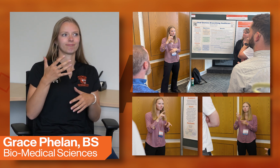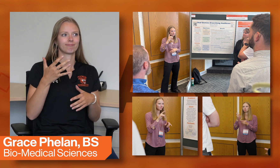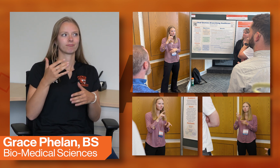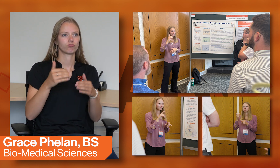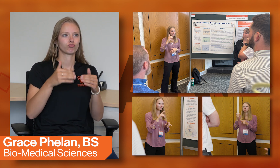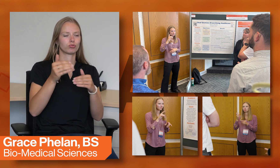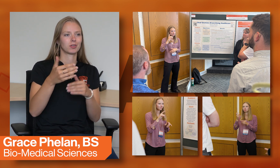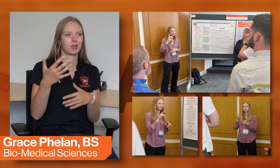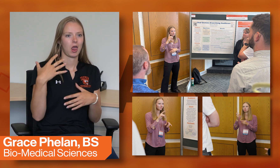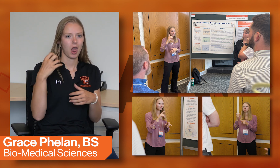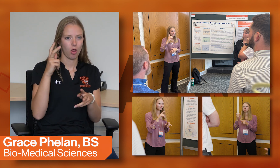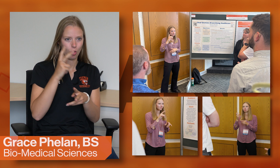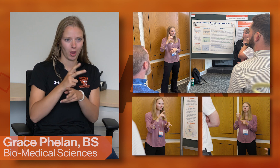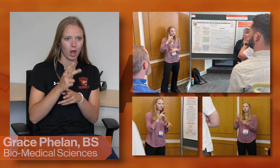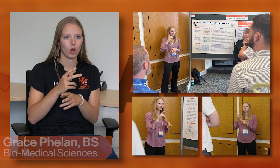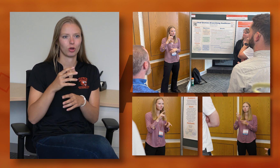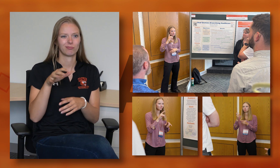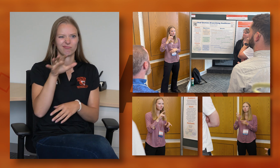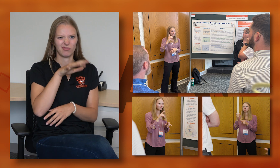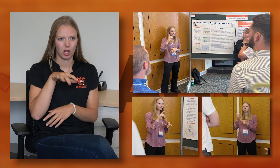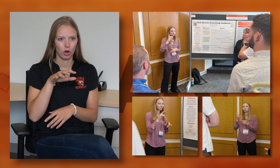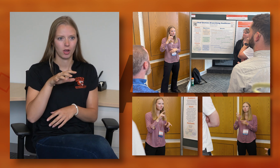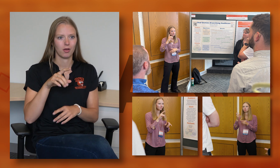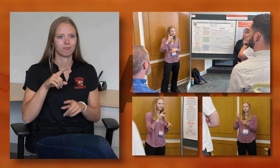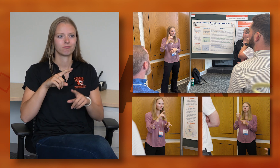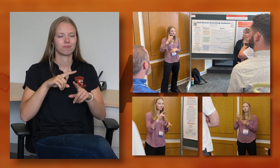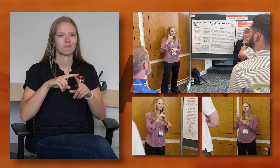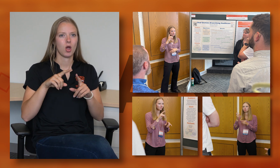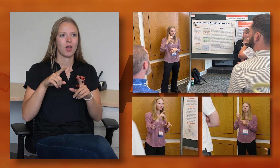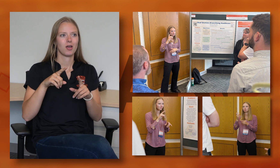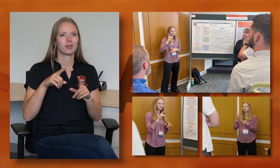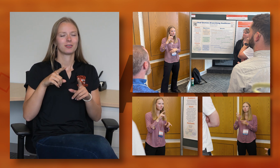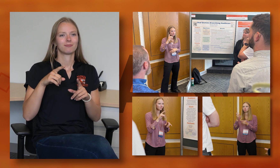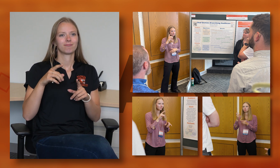which is part of the process within the health care field.